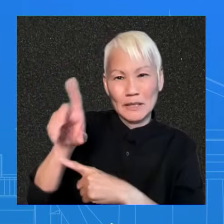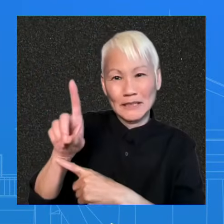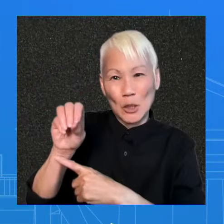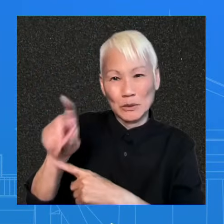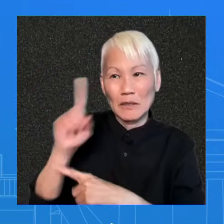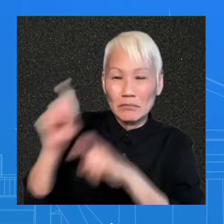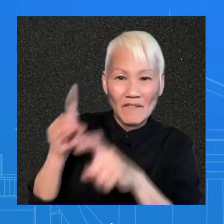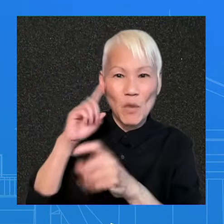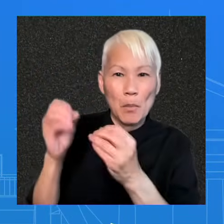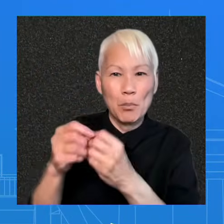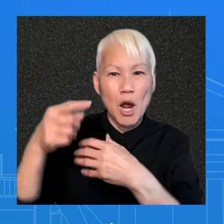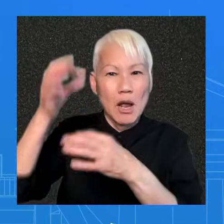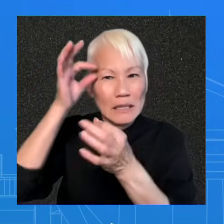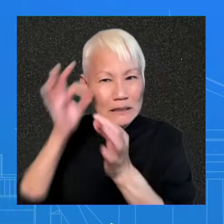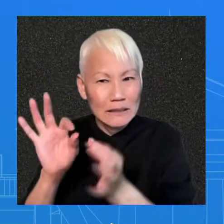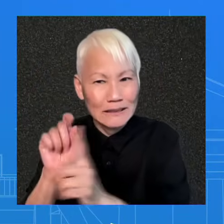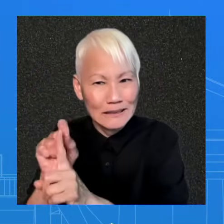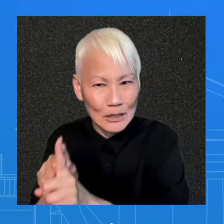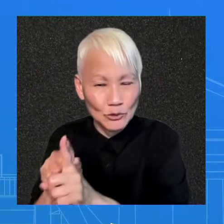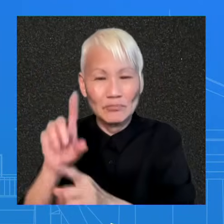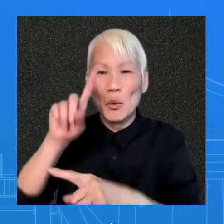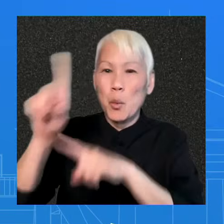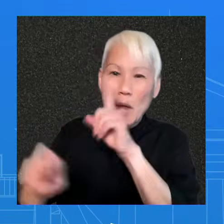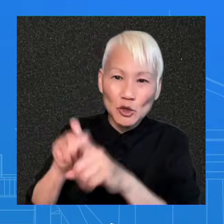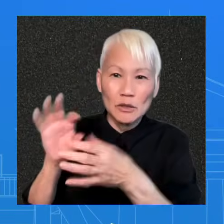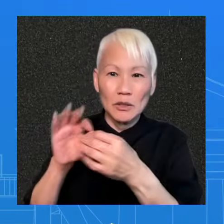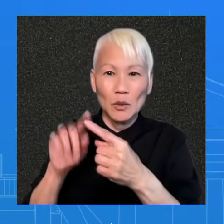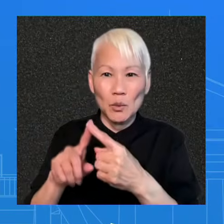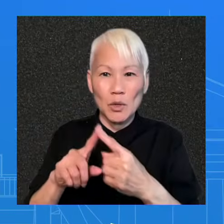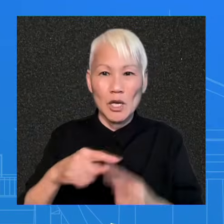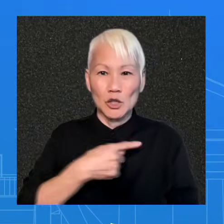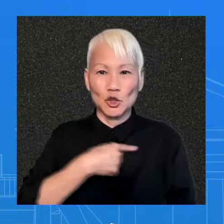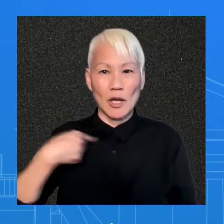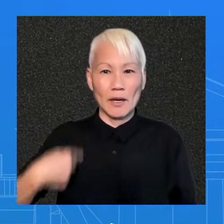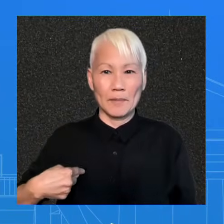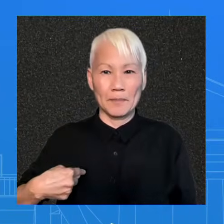Can I ask you about China, if I could? So, the President says we're in a competition with China.